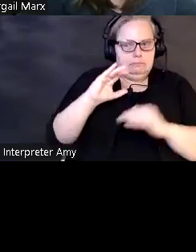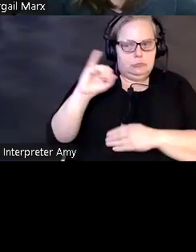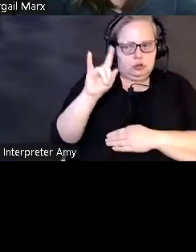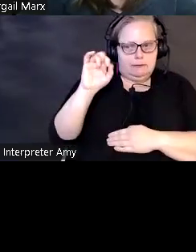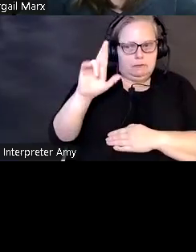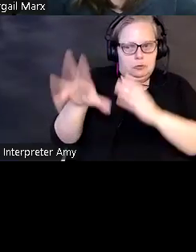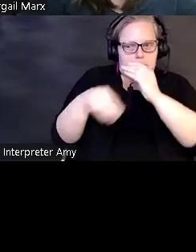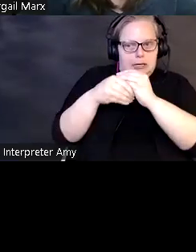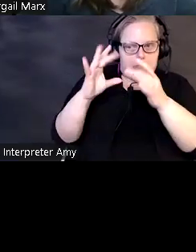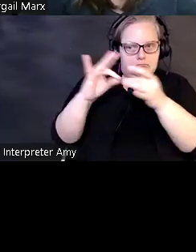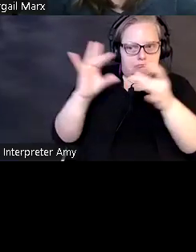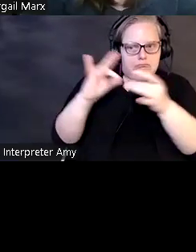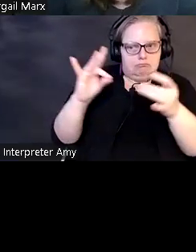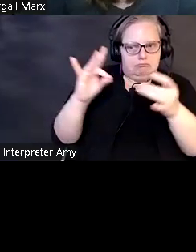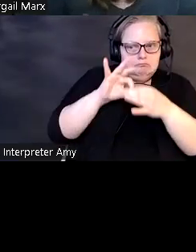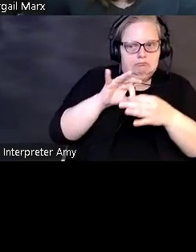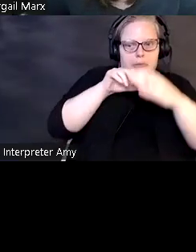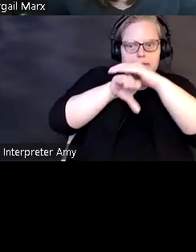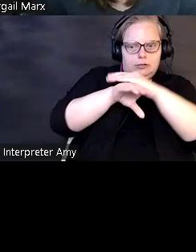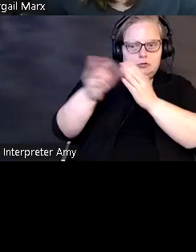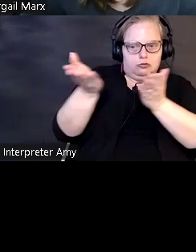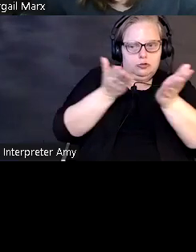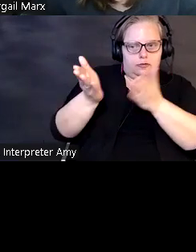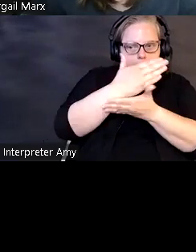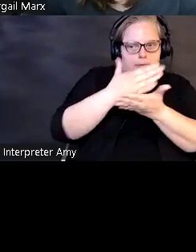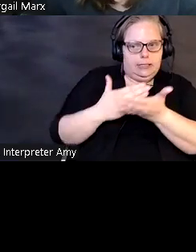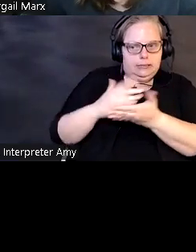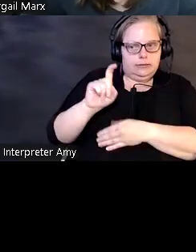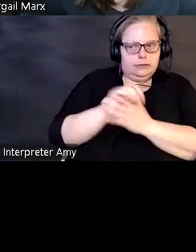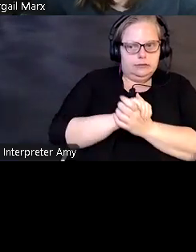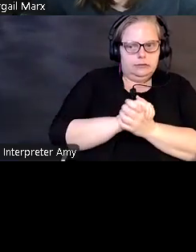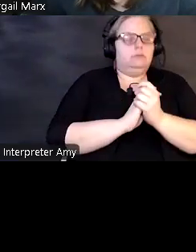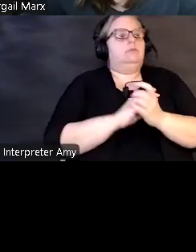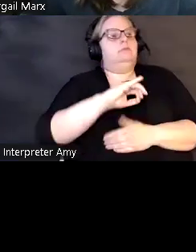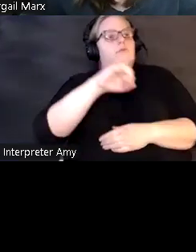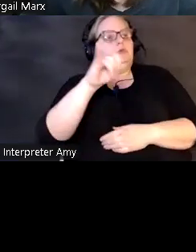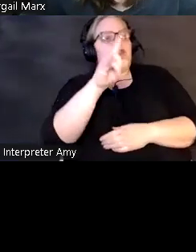about the access and services pieces? >> Jennifer: No, I think Laura is -- if